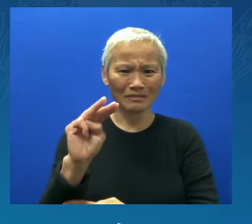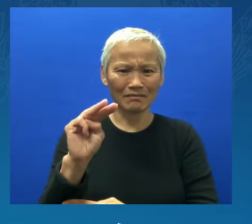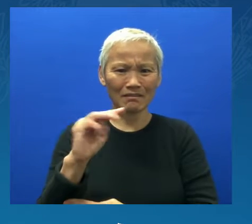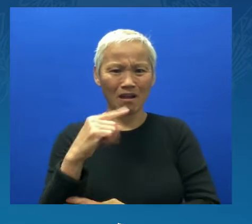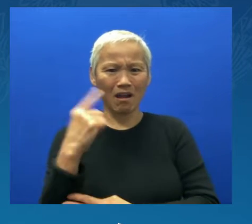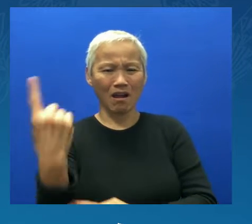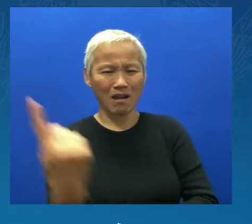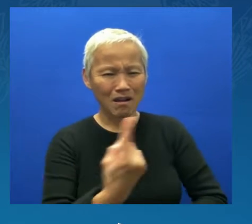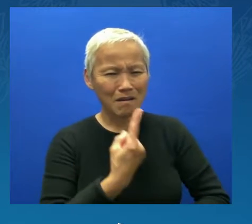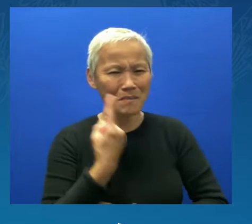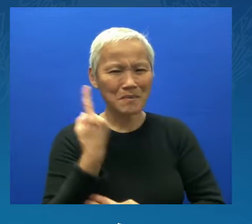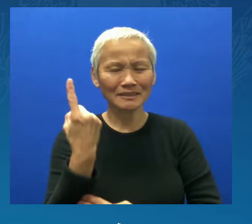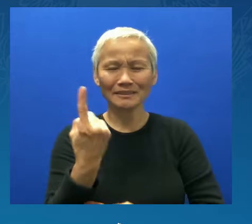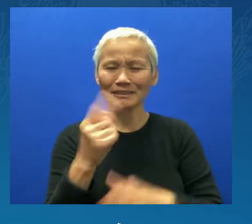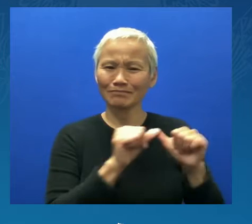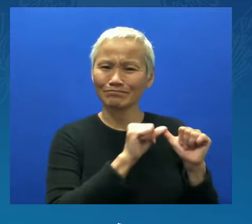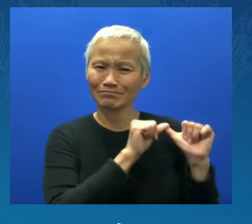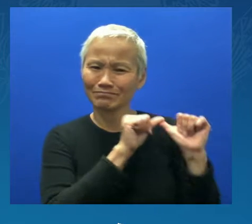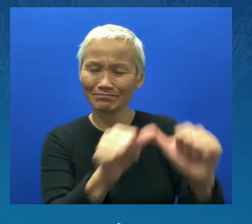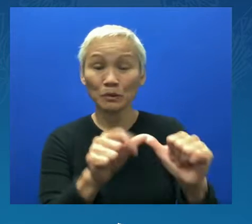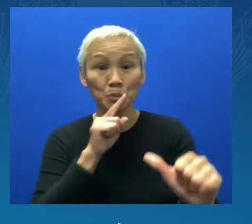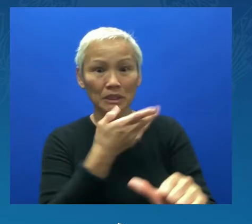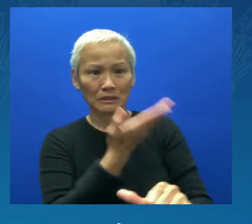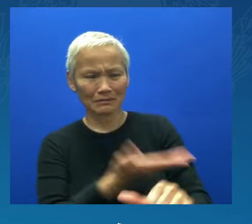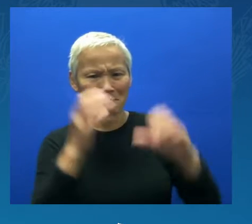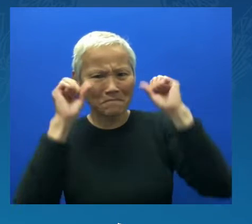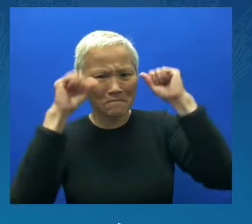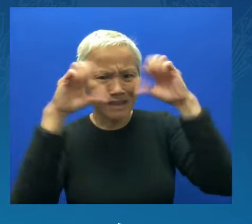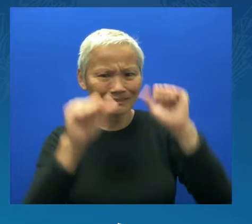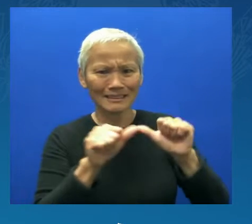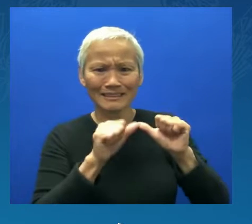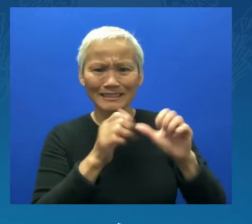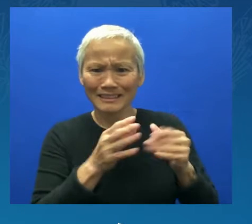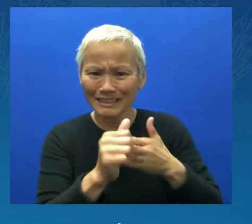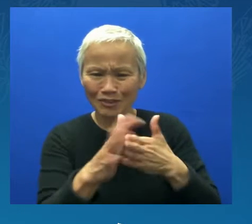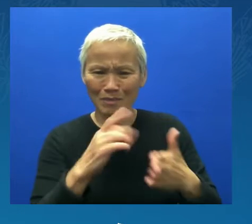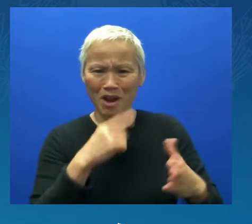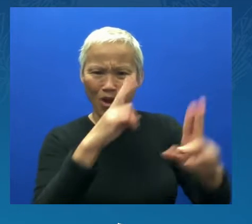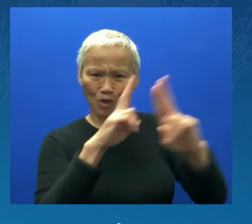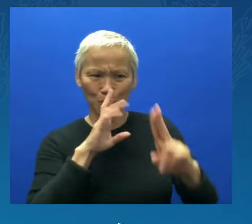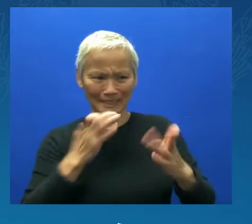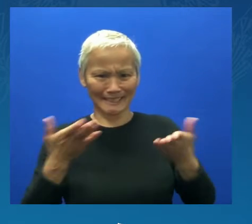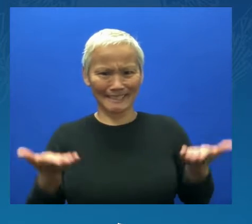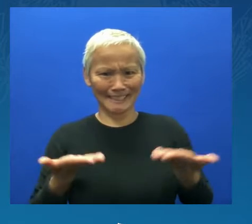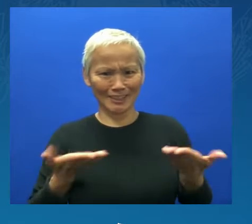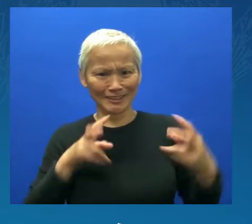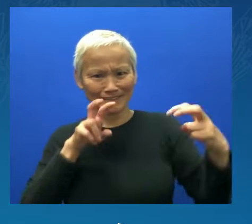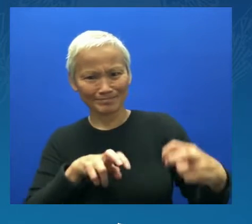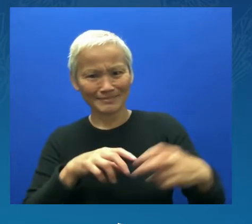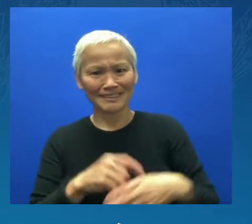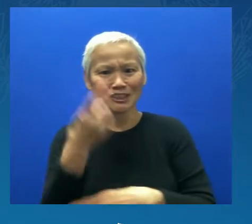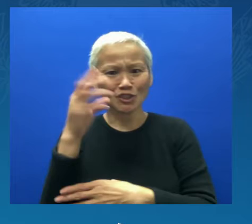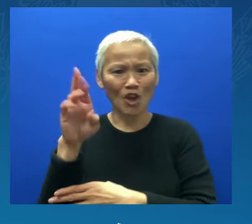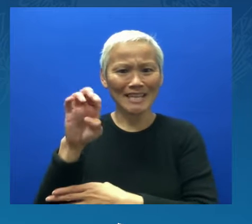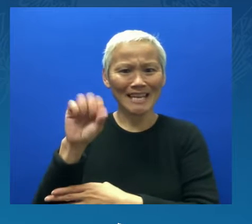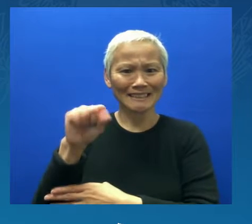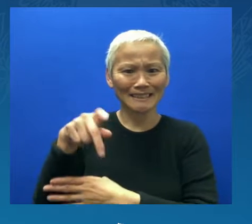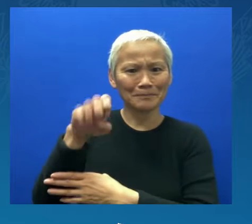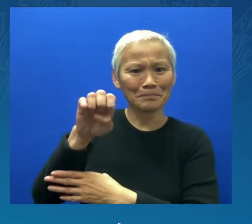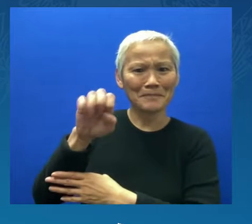So it is my honor and joy to be on the stage with you. Dr. Espey, thank you for your work and all that you have been doing throughout your career.